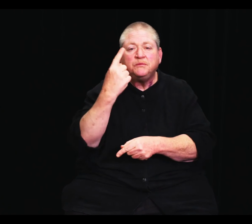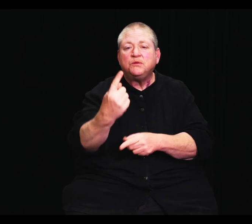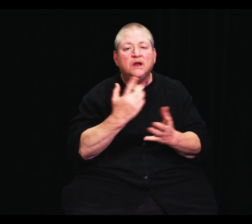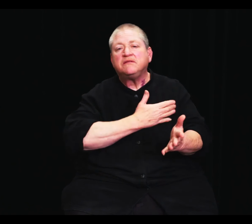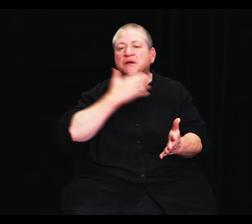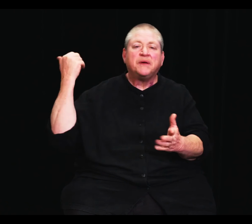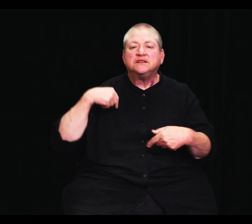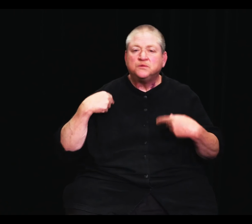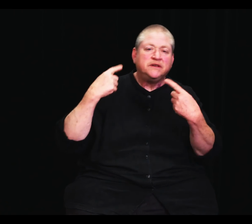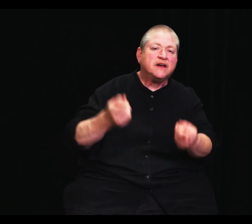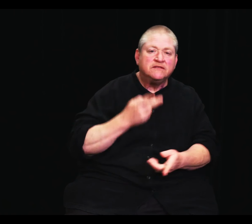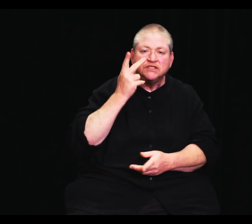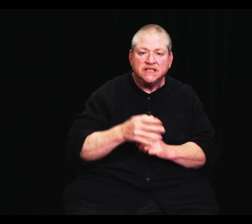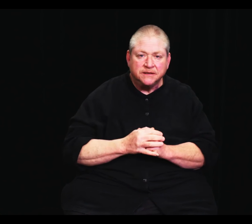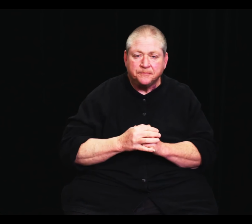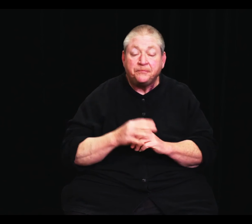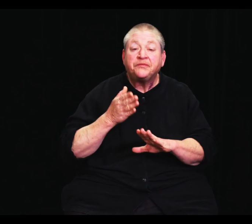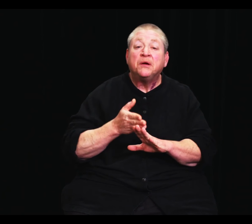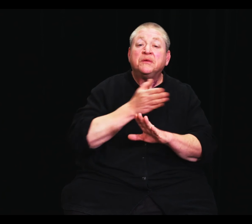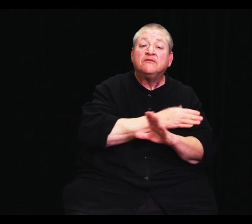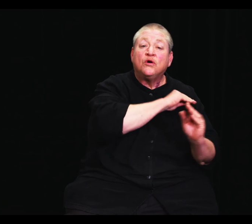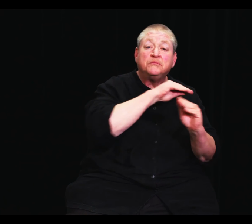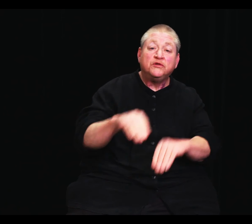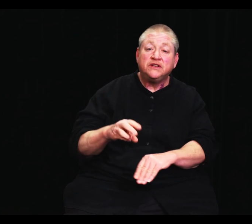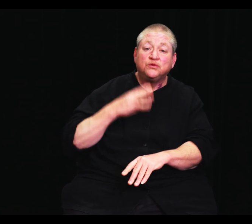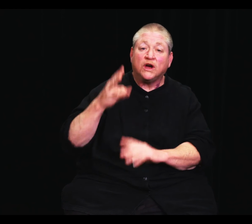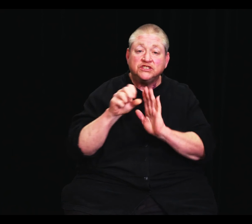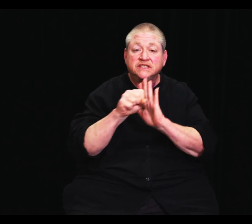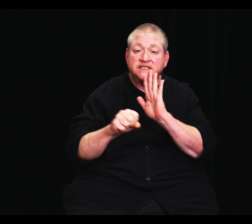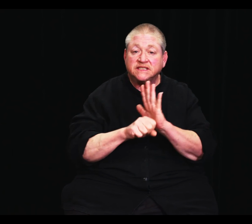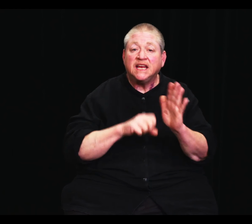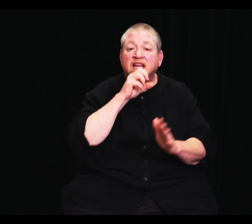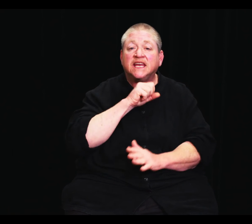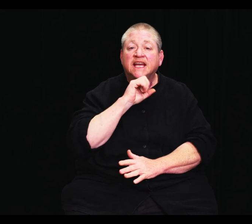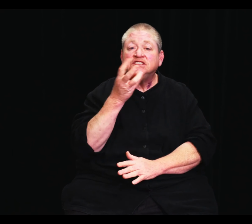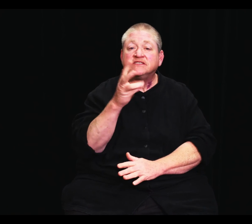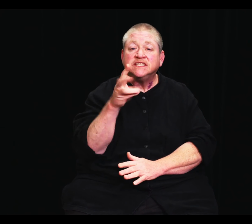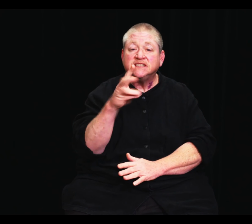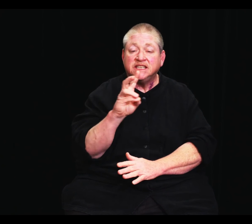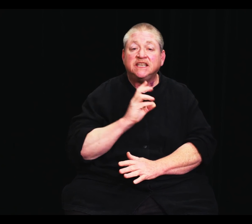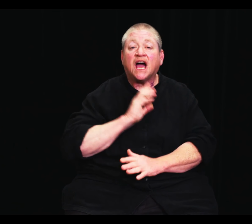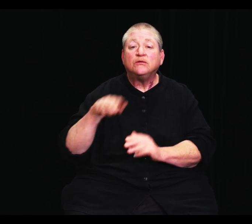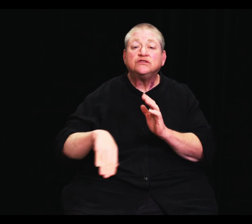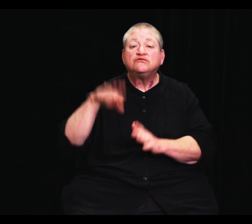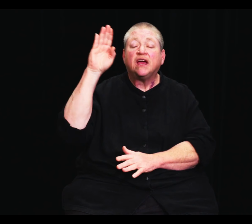this memorable era in history will pass and this generation will be one of the greatest our world has ever seen.